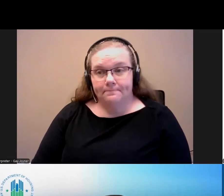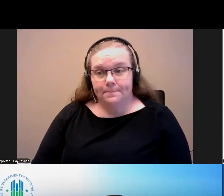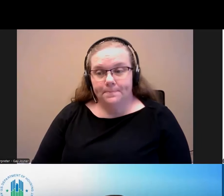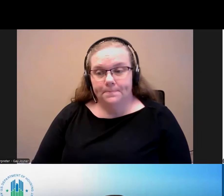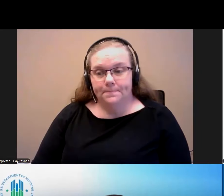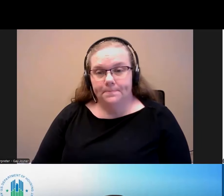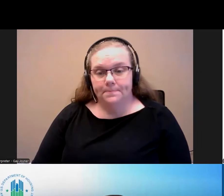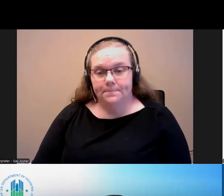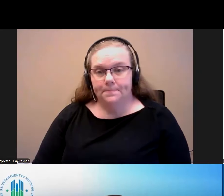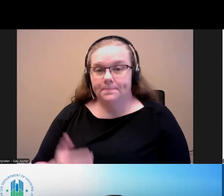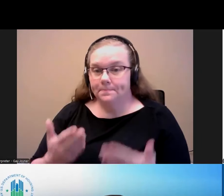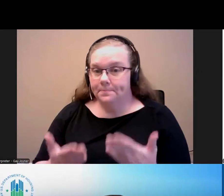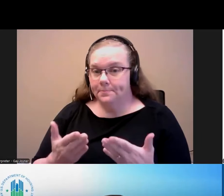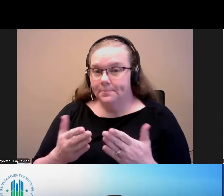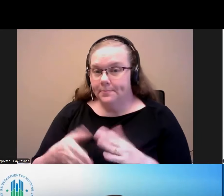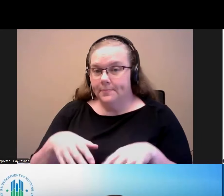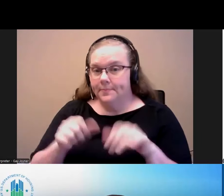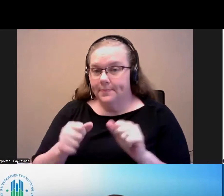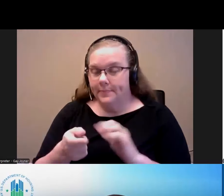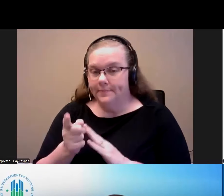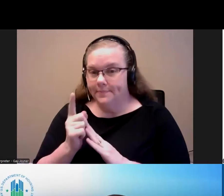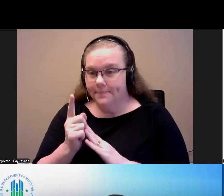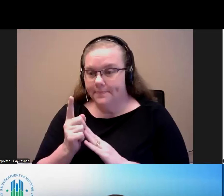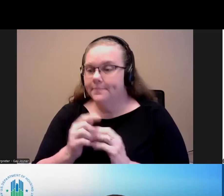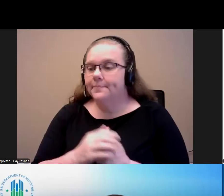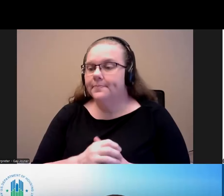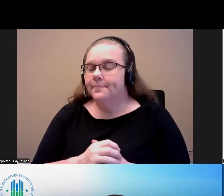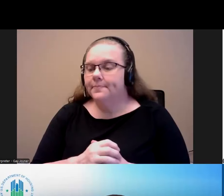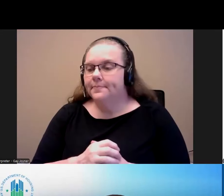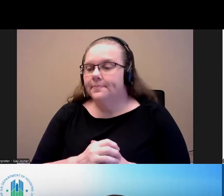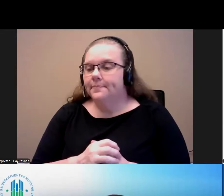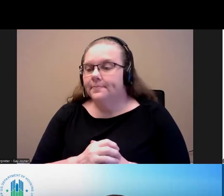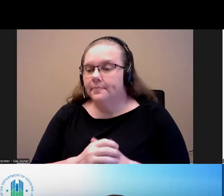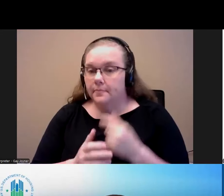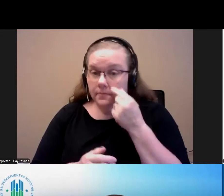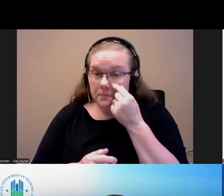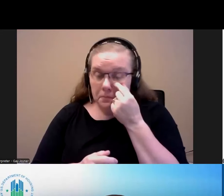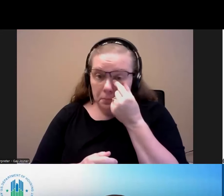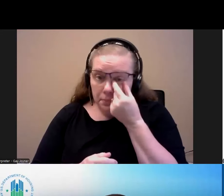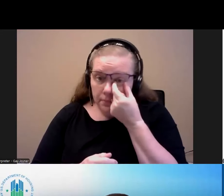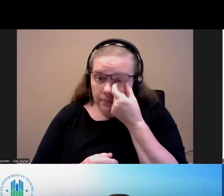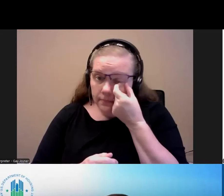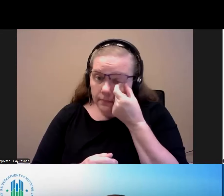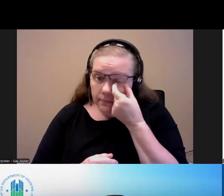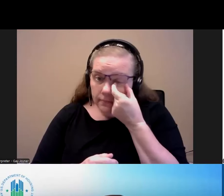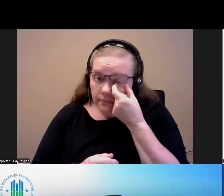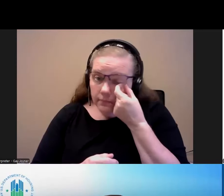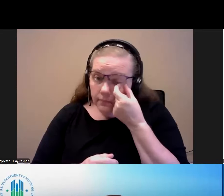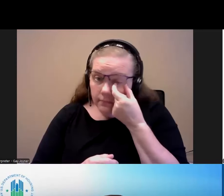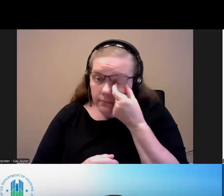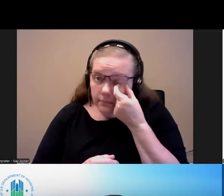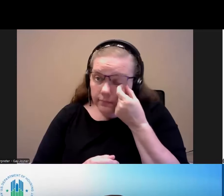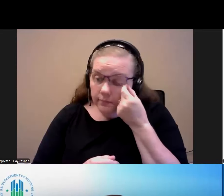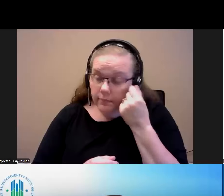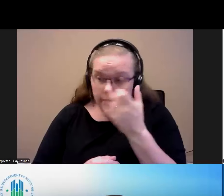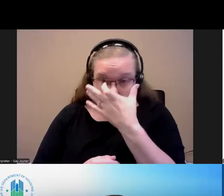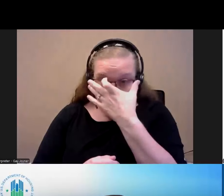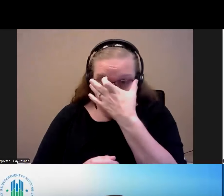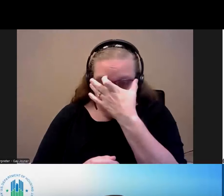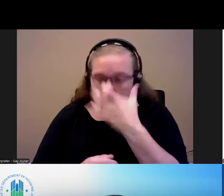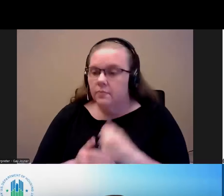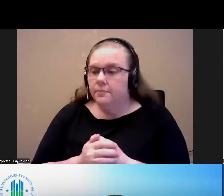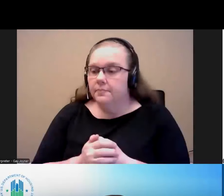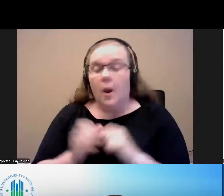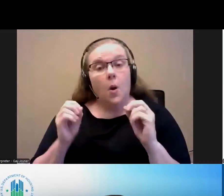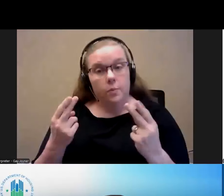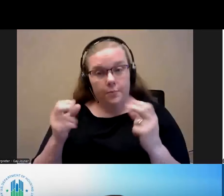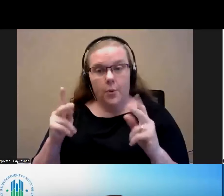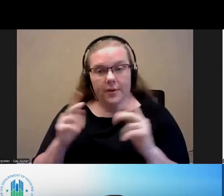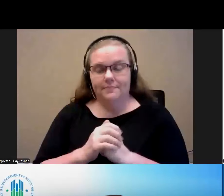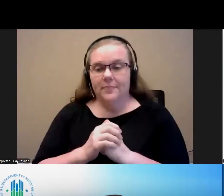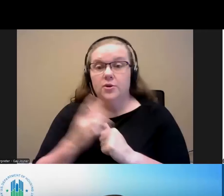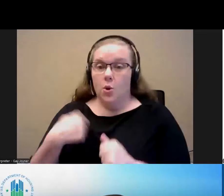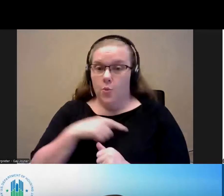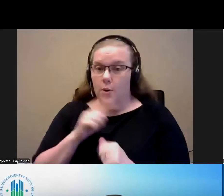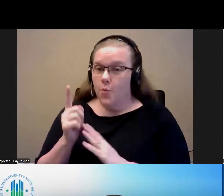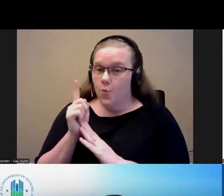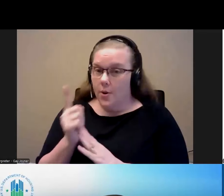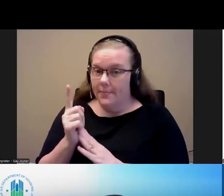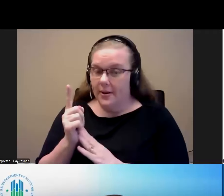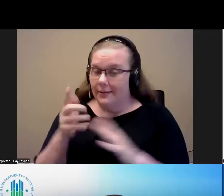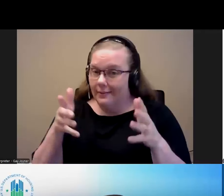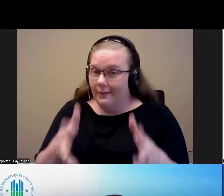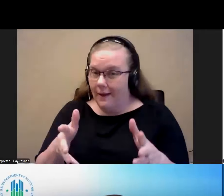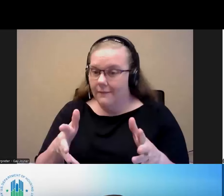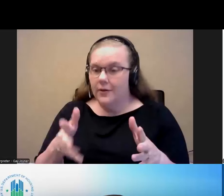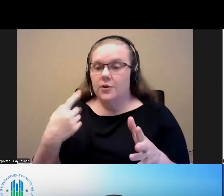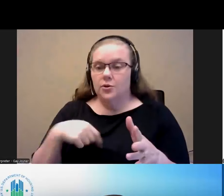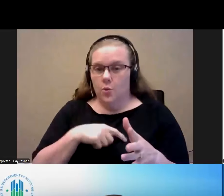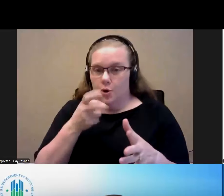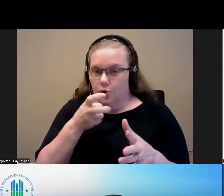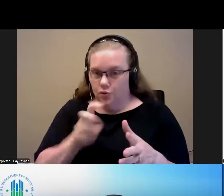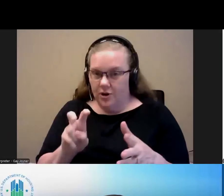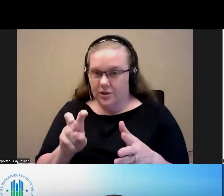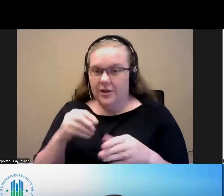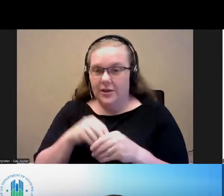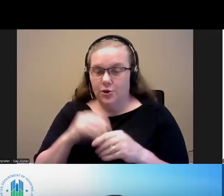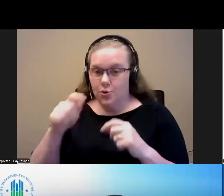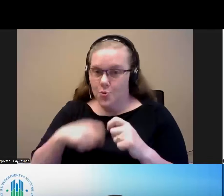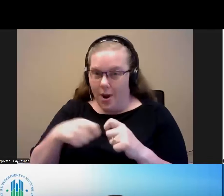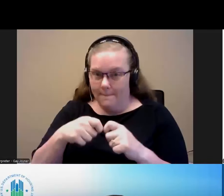might take a second. No question. So we are at one minute out so we can transition into wrapup. There